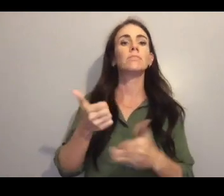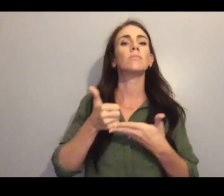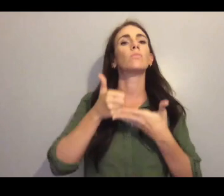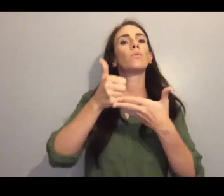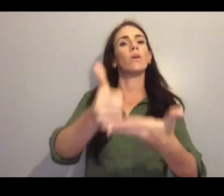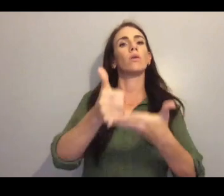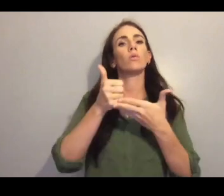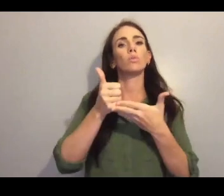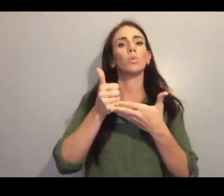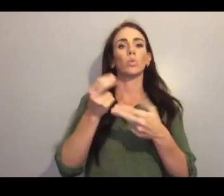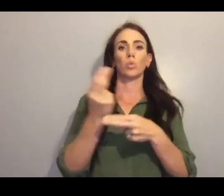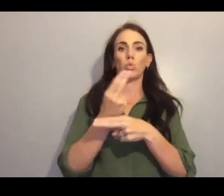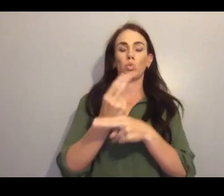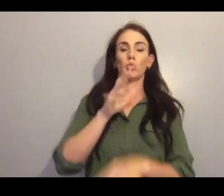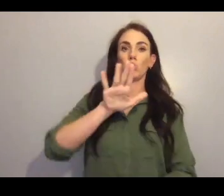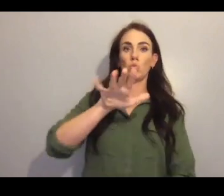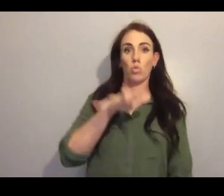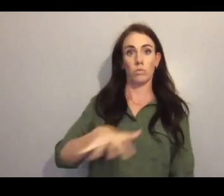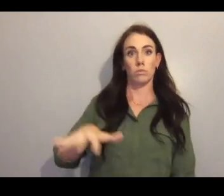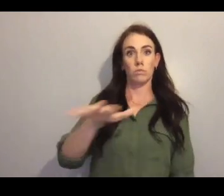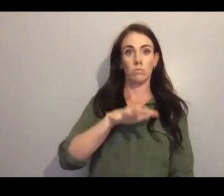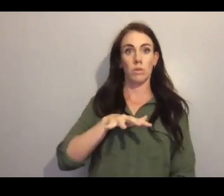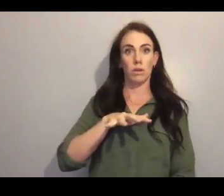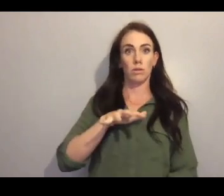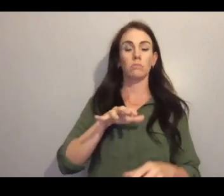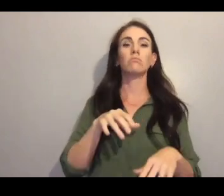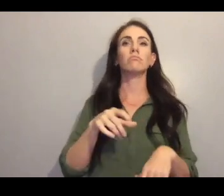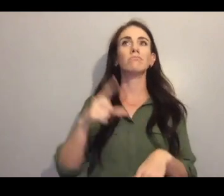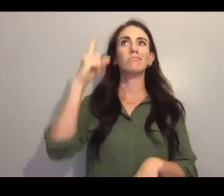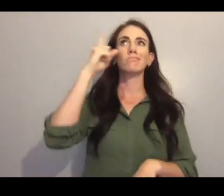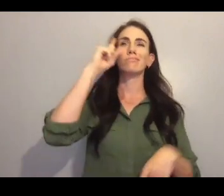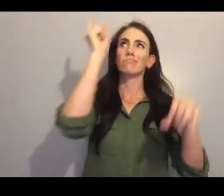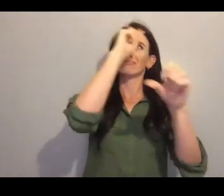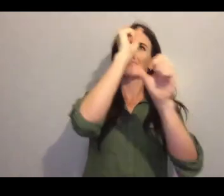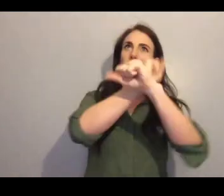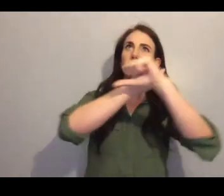And real world orientation will help you to describe your space